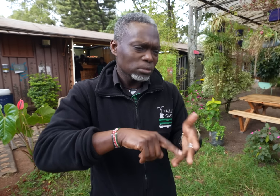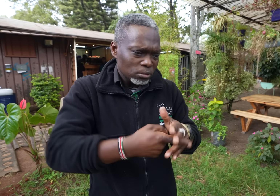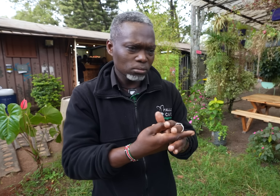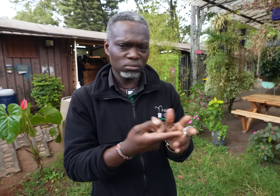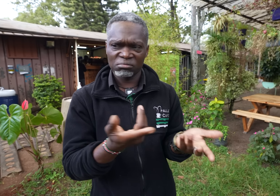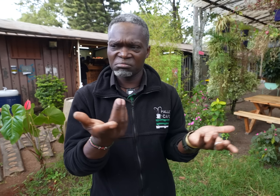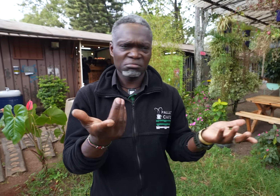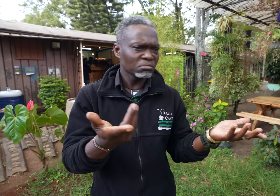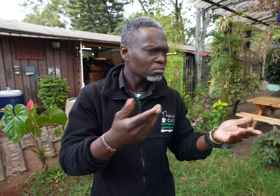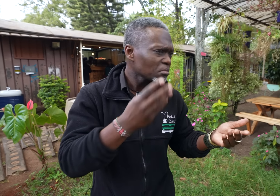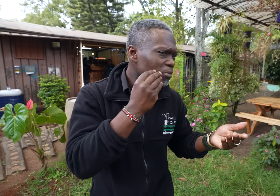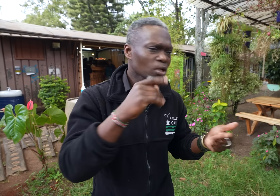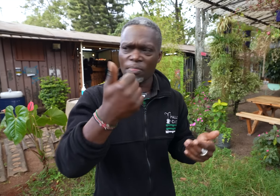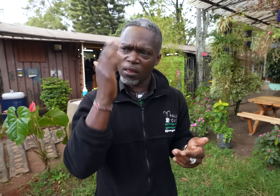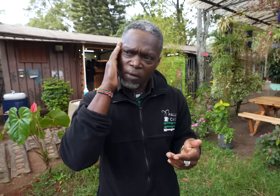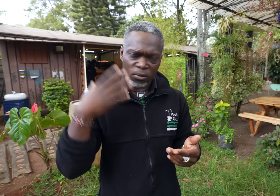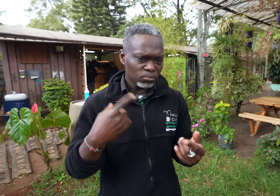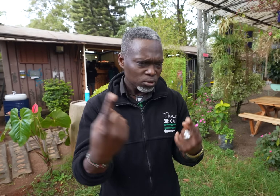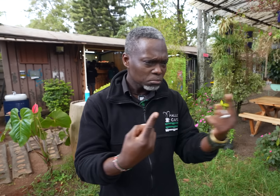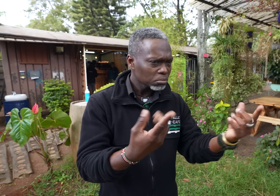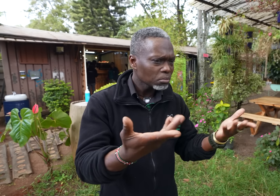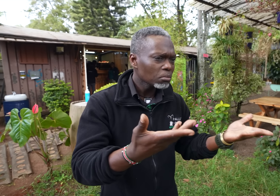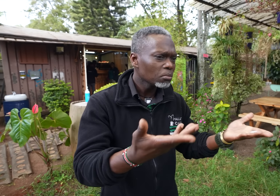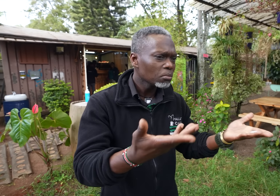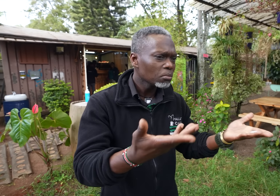We were the first Deaf employees when the café opened.